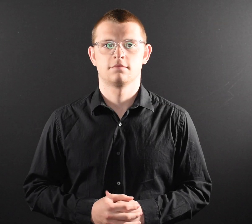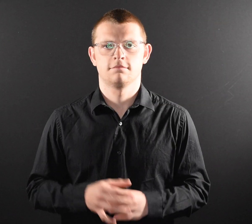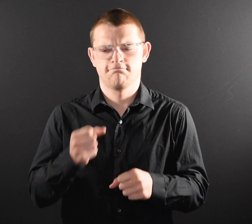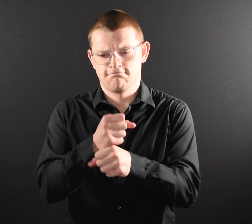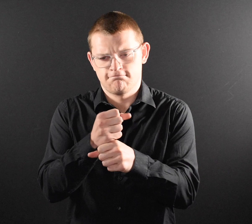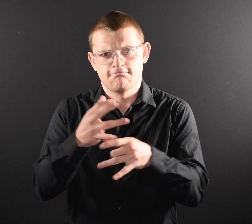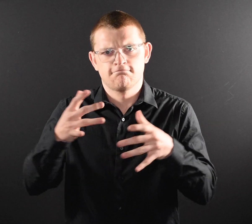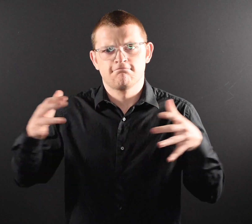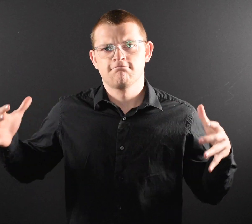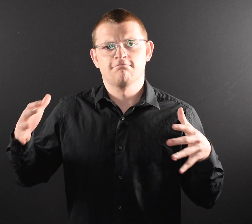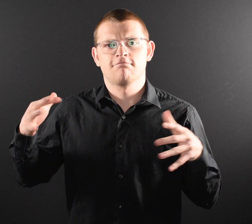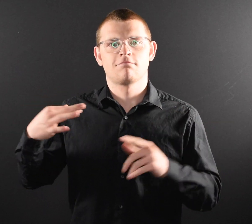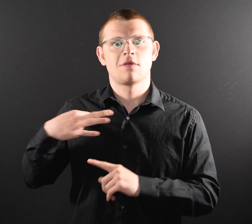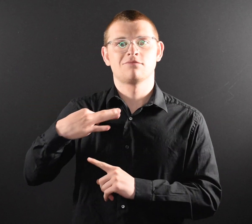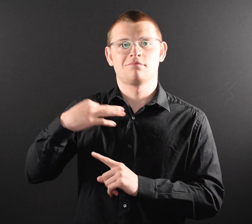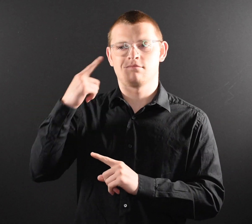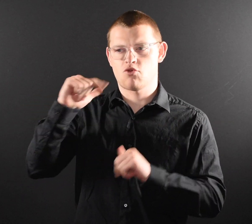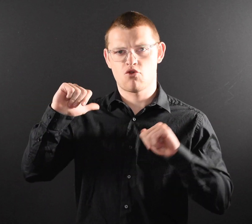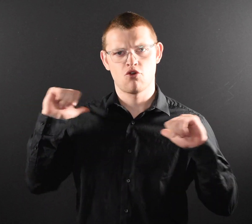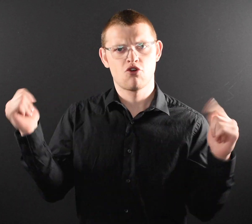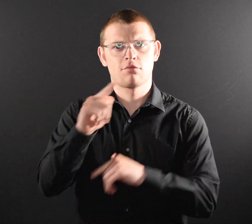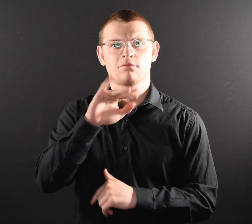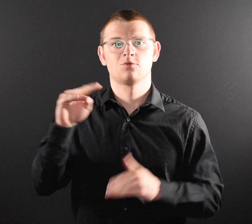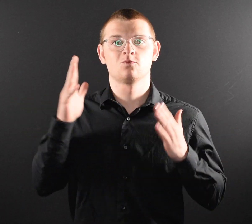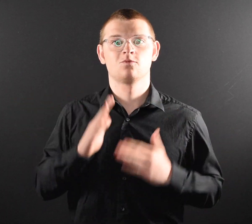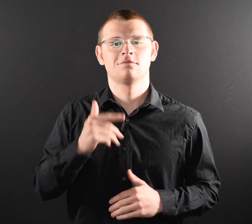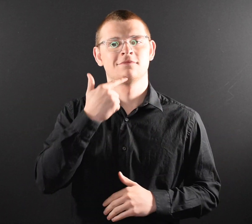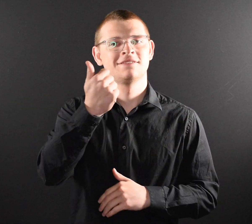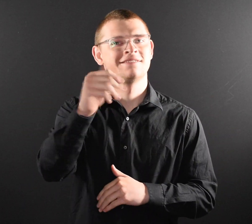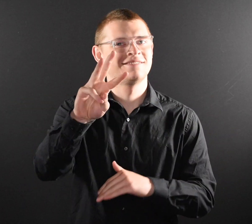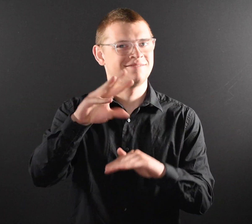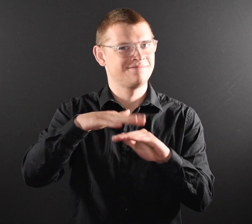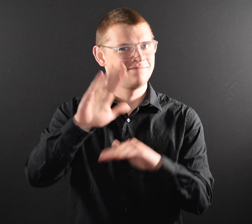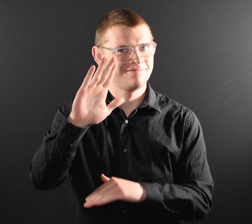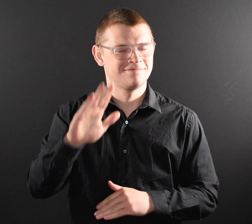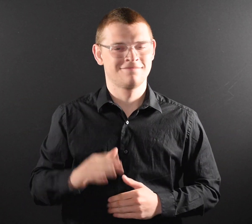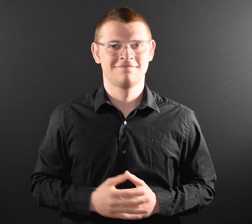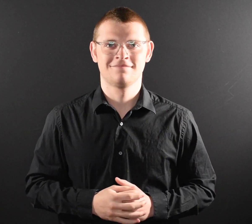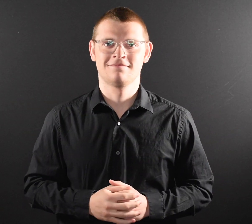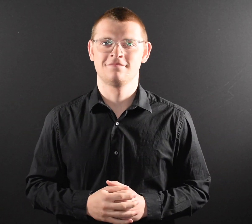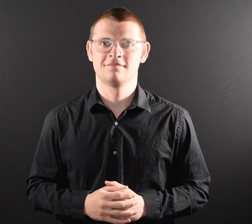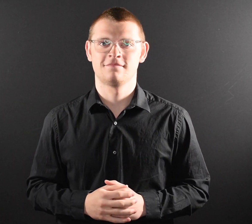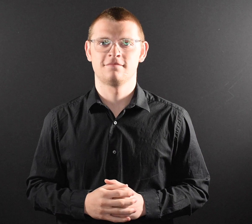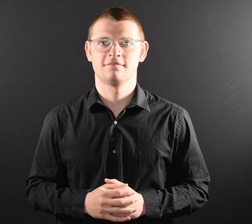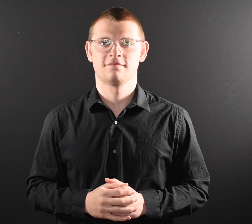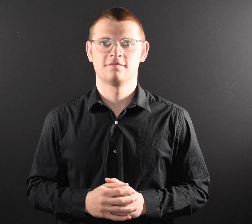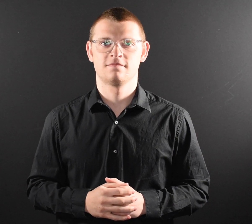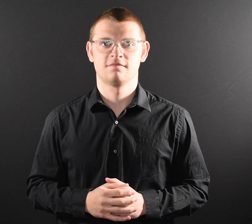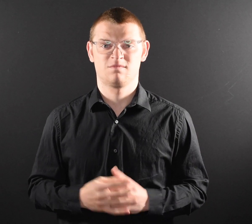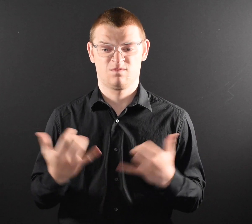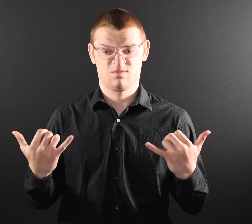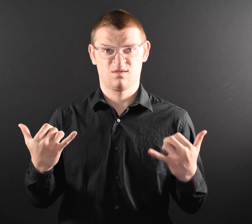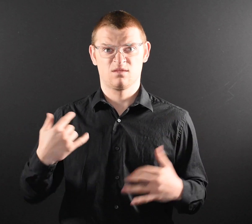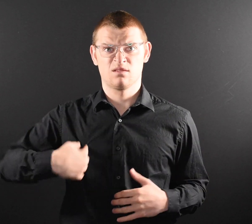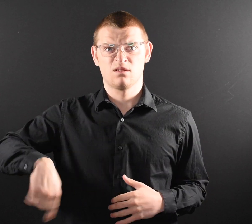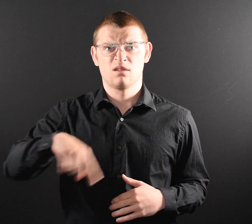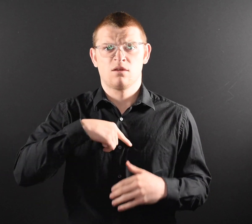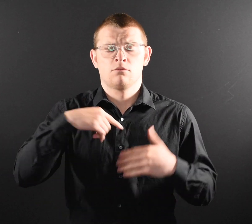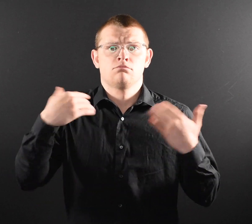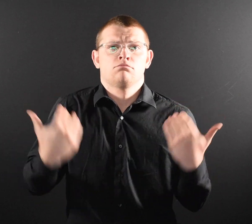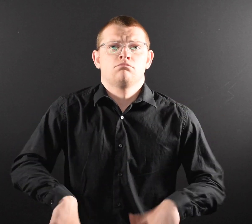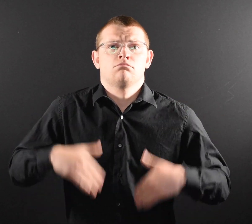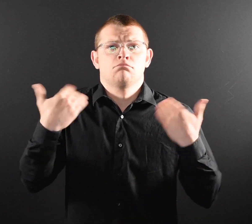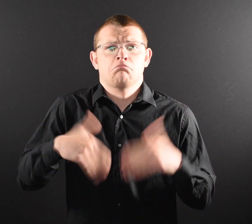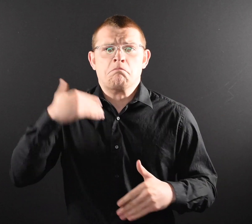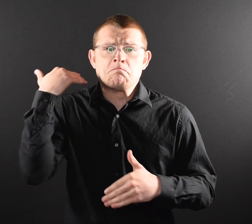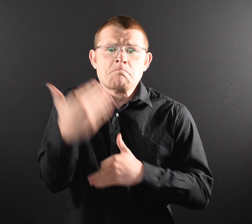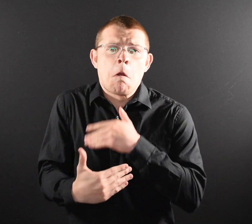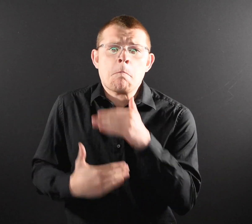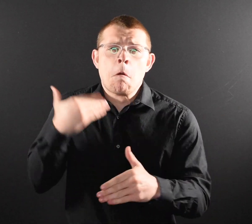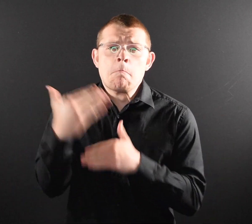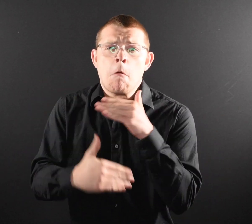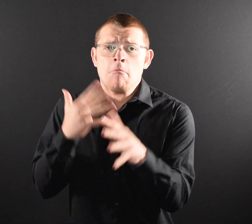Expanding Eligibility to All Minnesotans 16+ • We have made tremendous progress getting